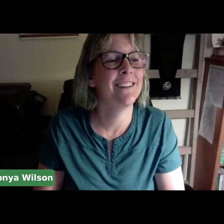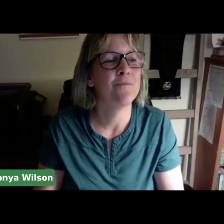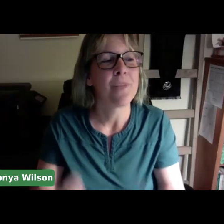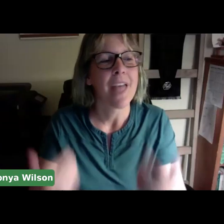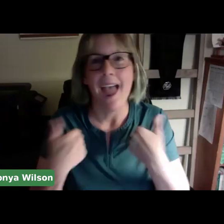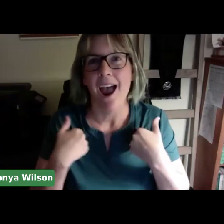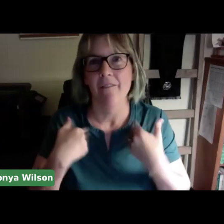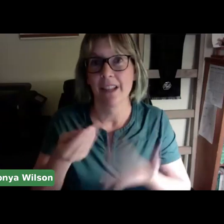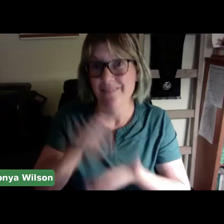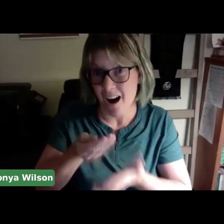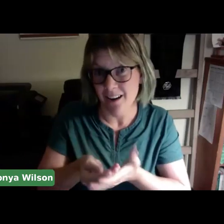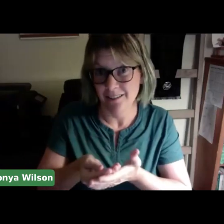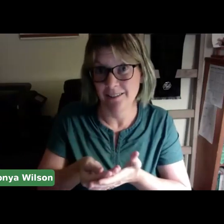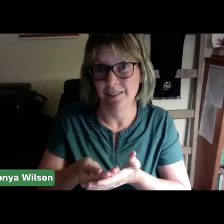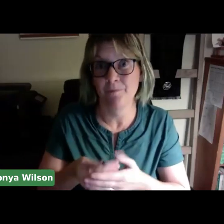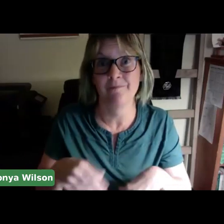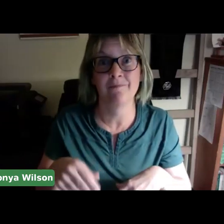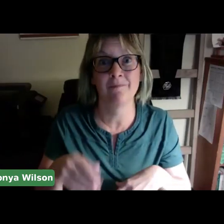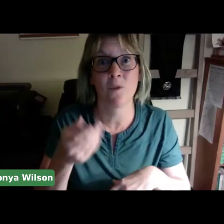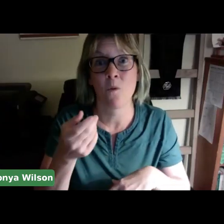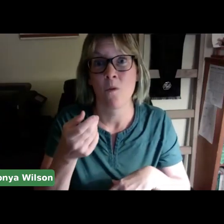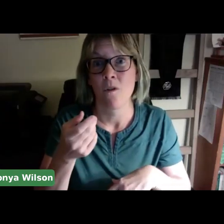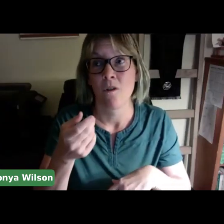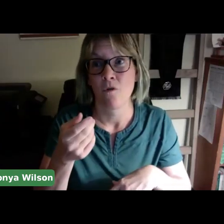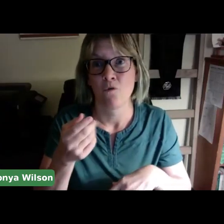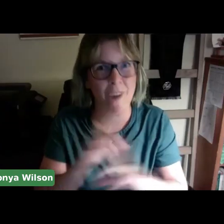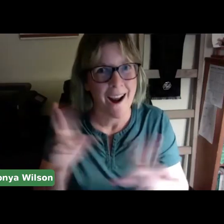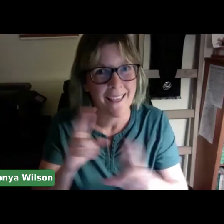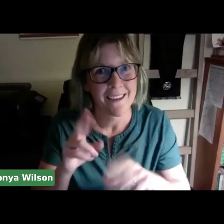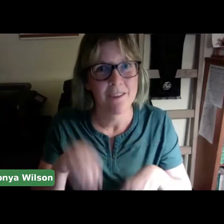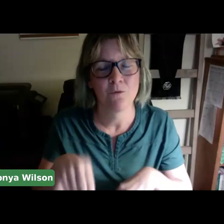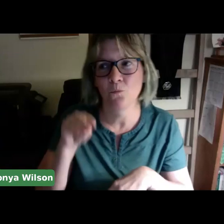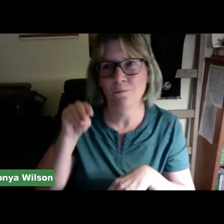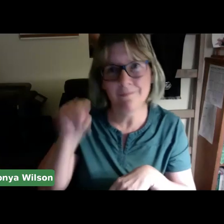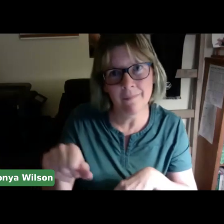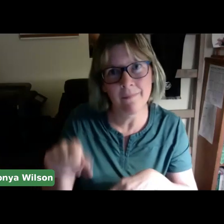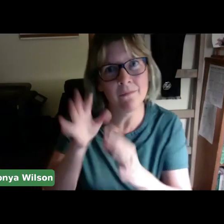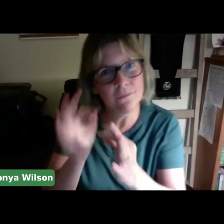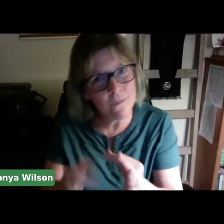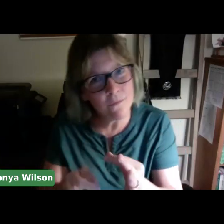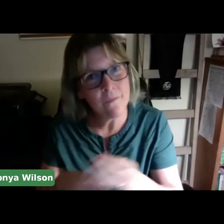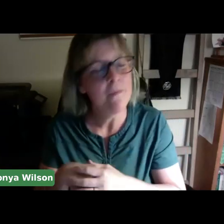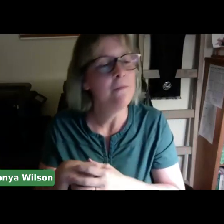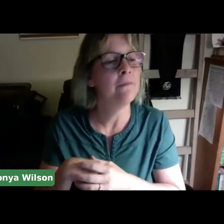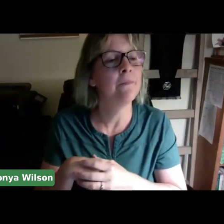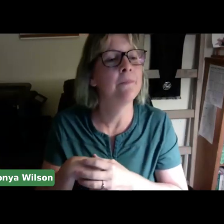It needs to be thought of in day one and considered for that funding. It'd be nice to have funding ready.